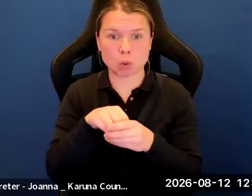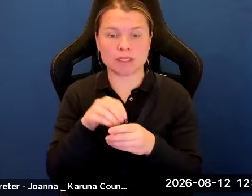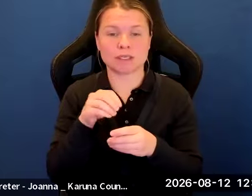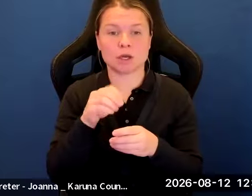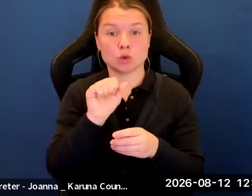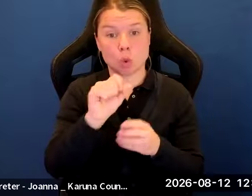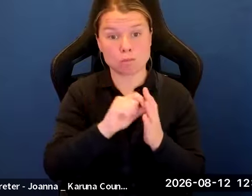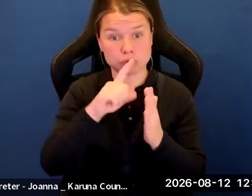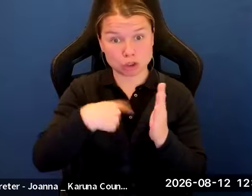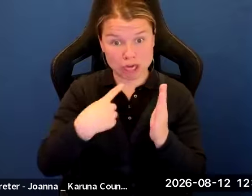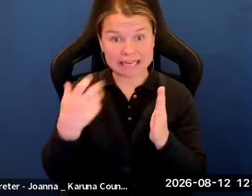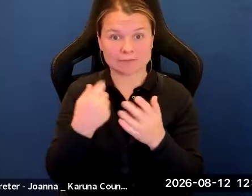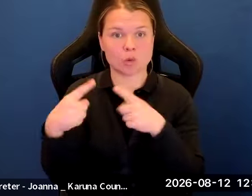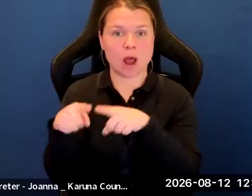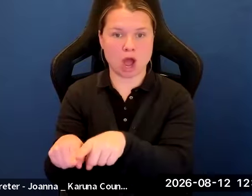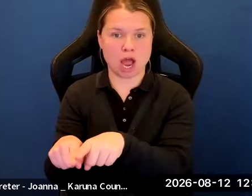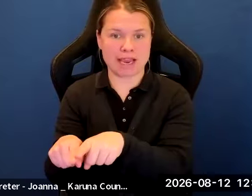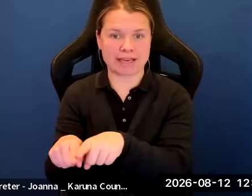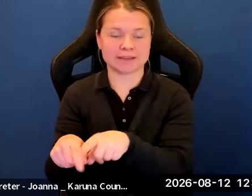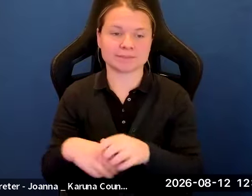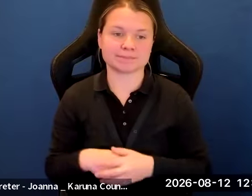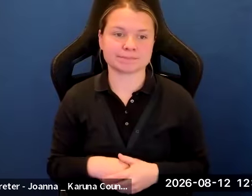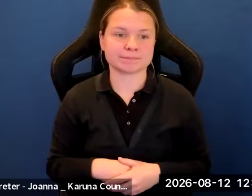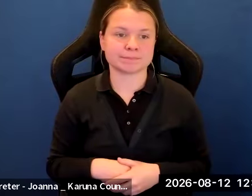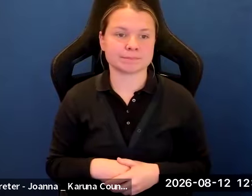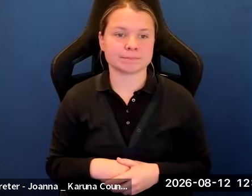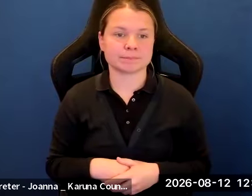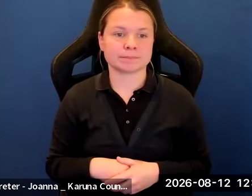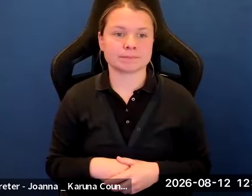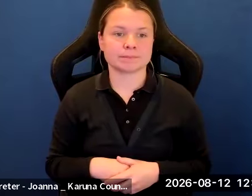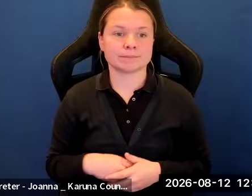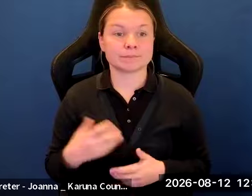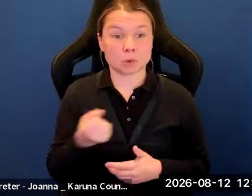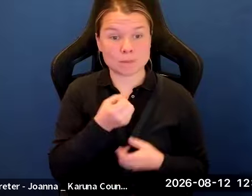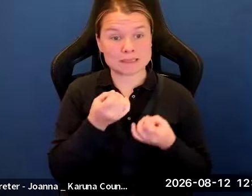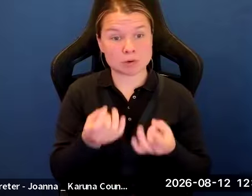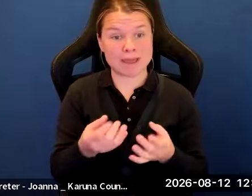NDRP principles as any research project will be a